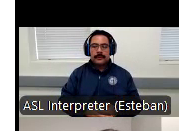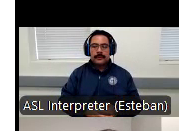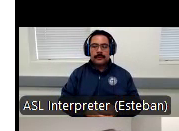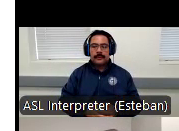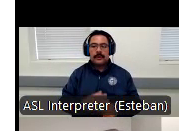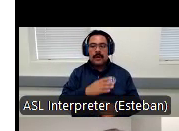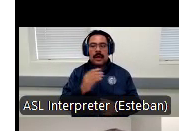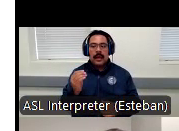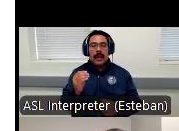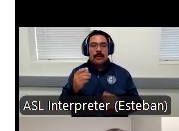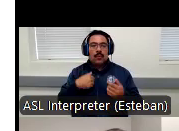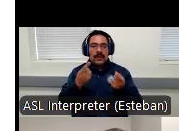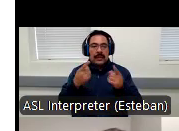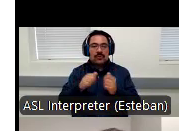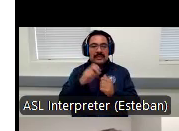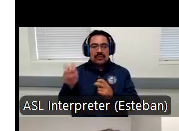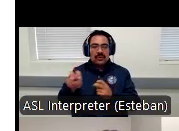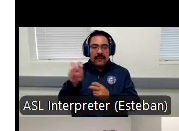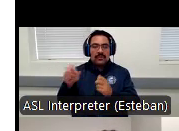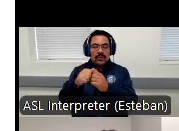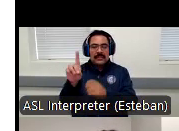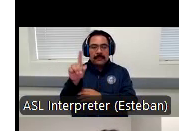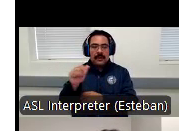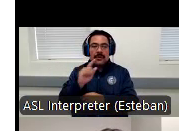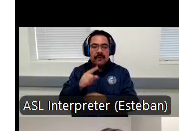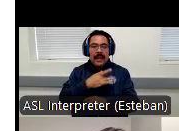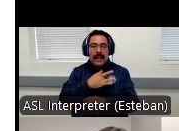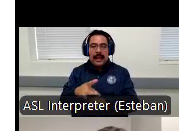when it comes to travelers with disabilities, it's very likely that you will come in contact